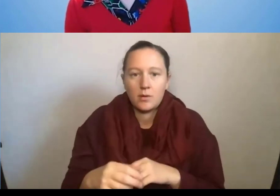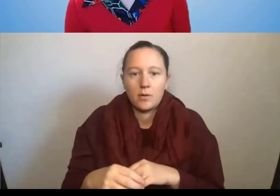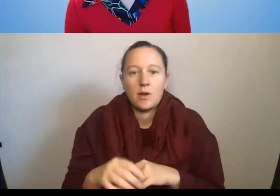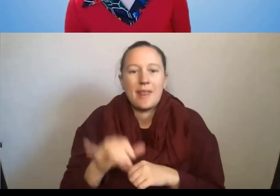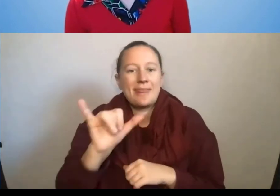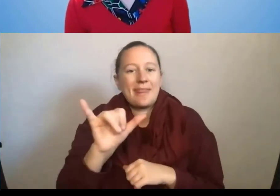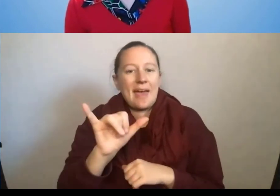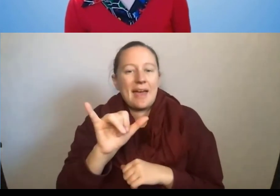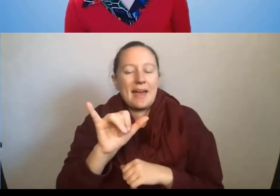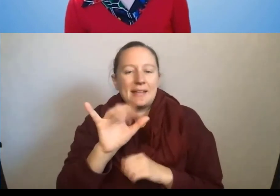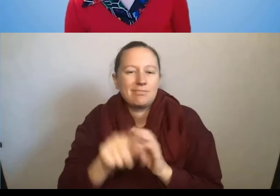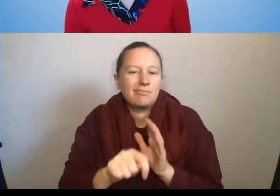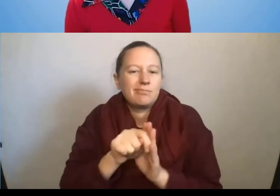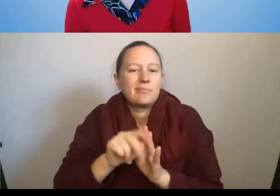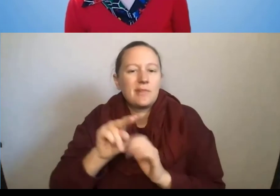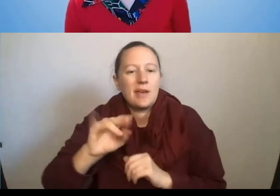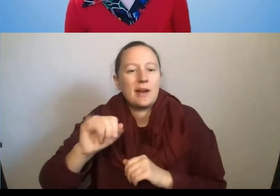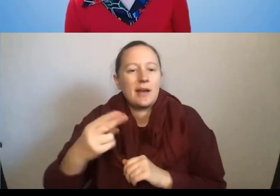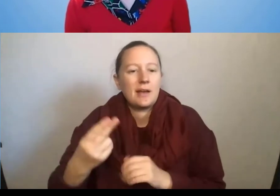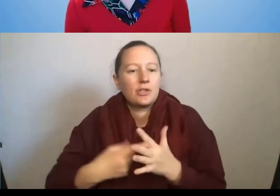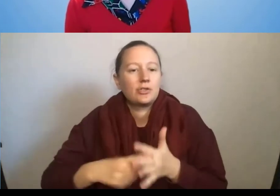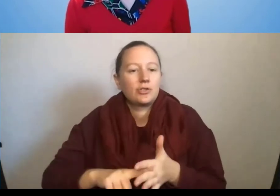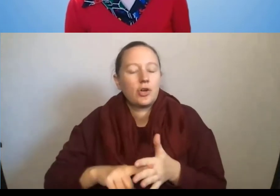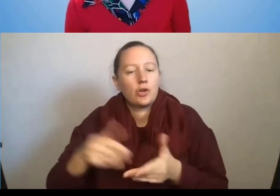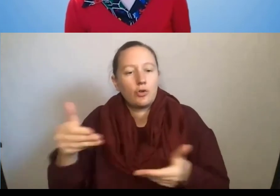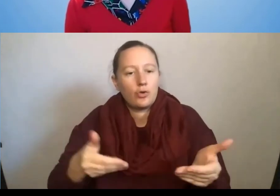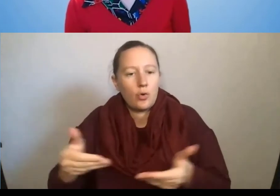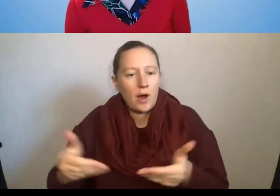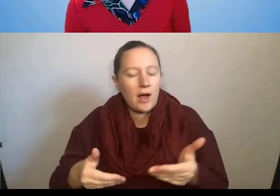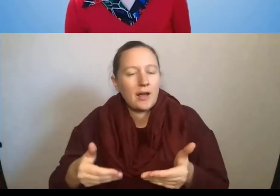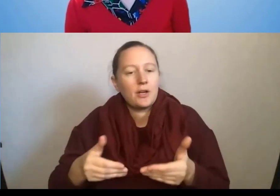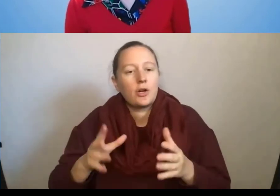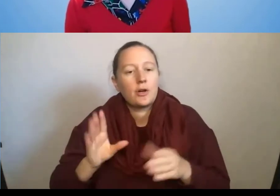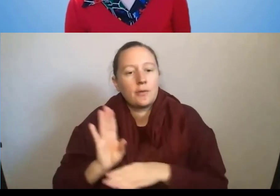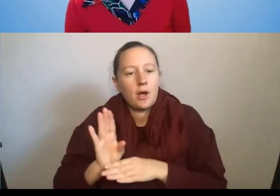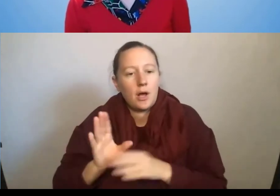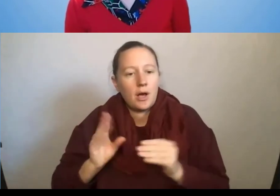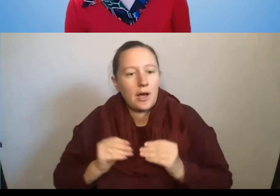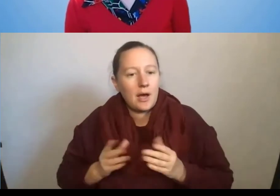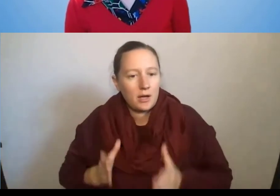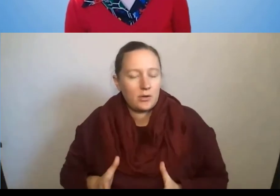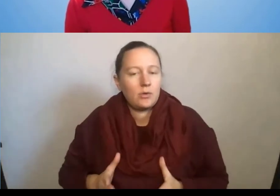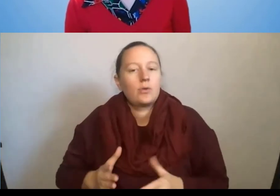NIH started to hire entrepreneurs in residence, and they were contracted employees